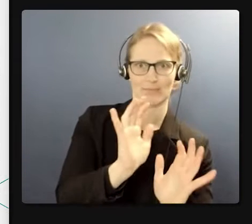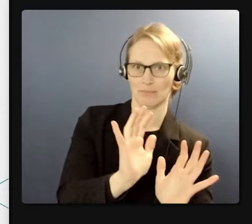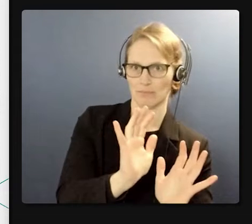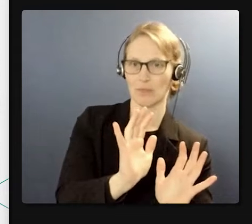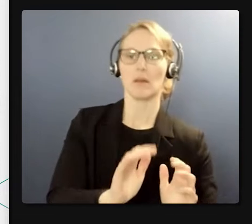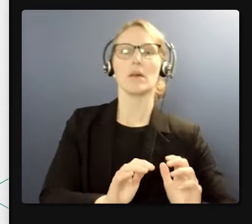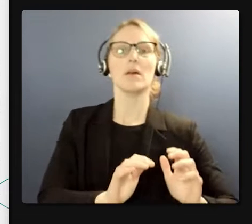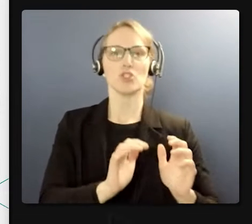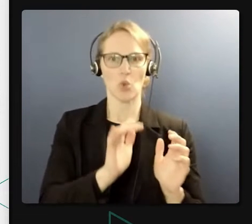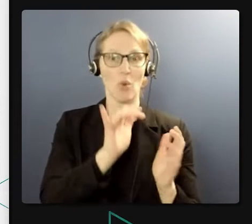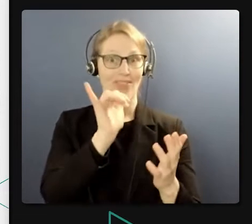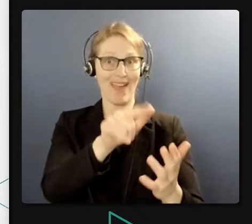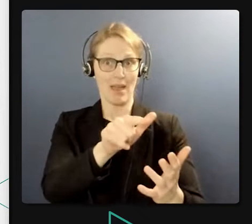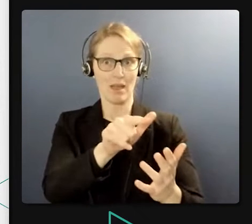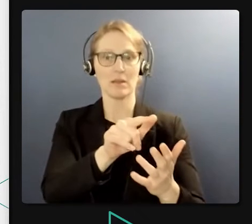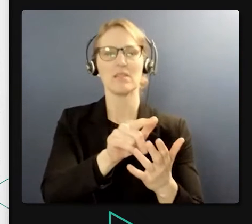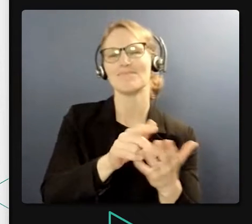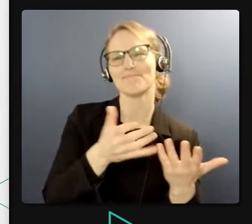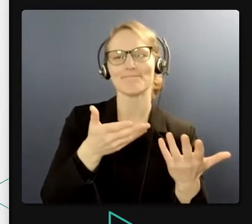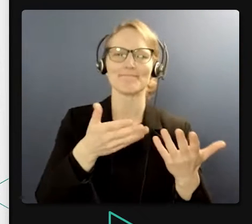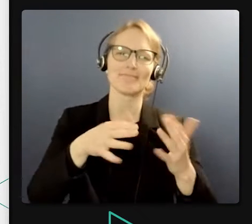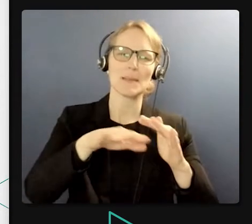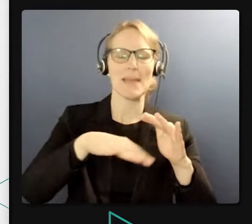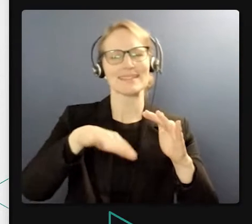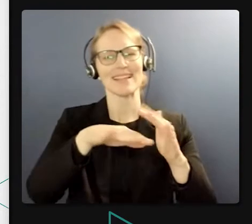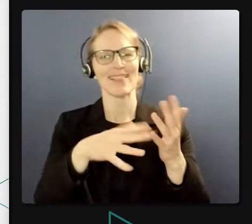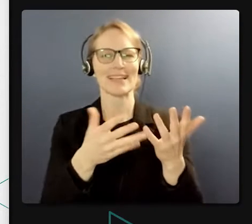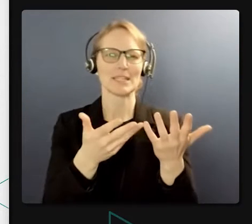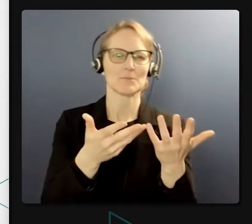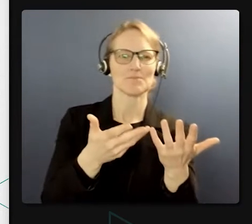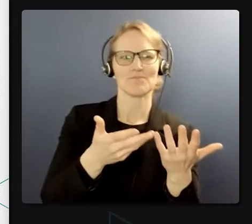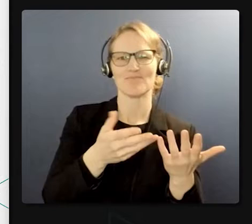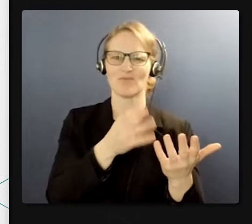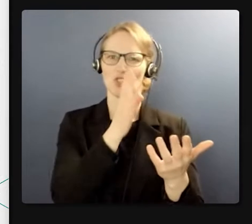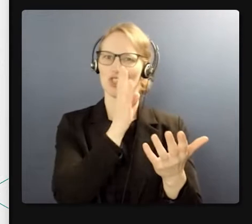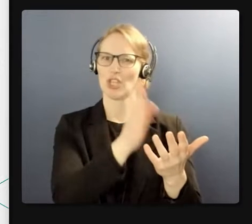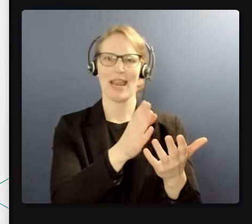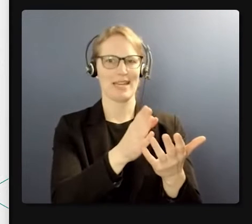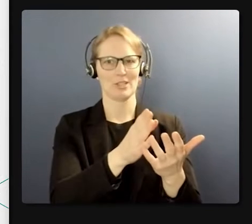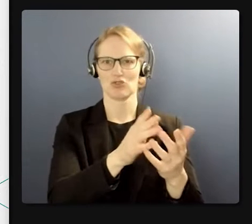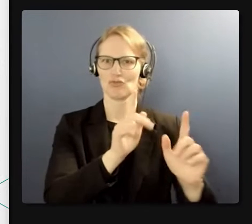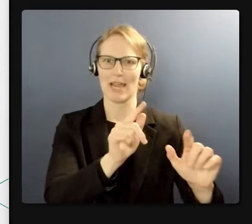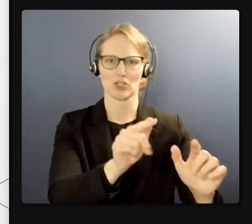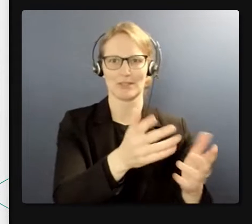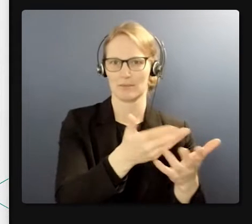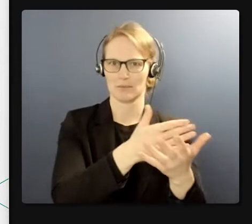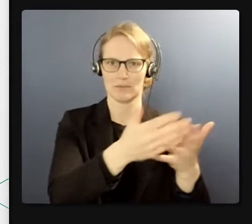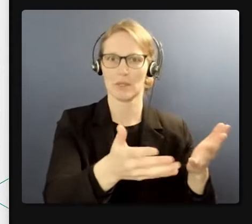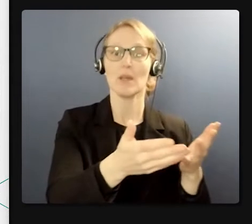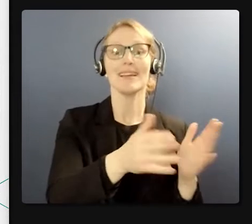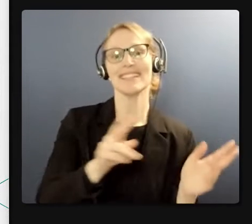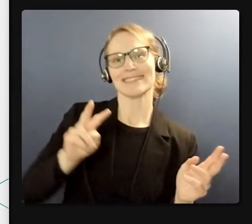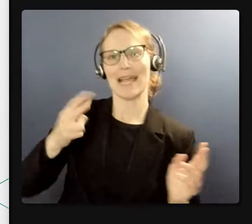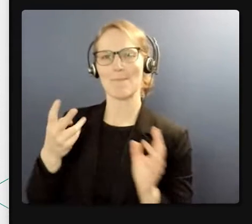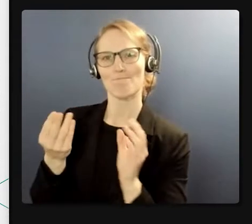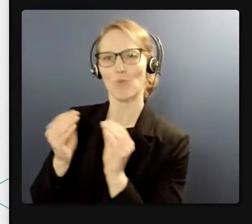is the customizable LOD chain. Where we'll actually look at how you can produce modifiable proxys,